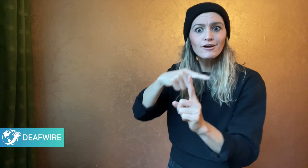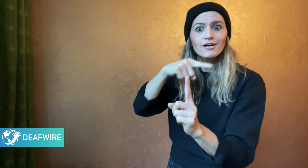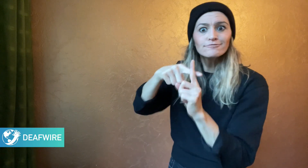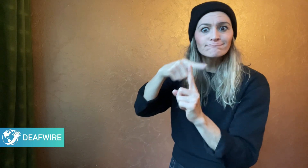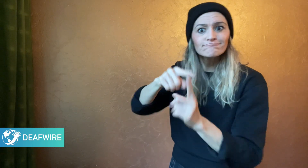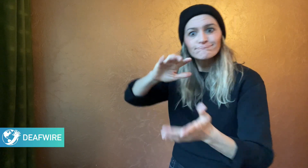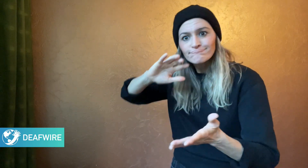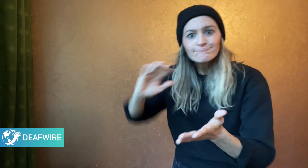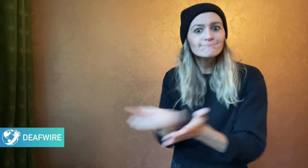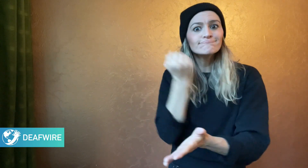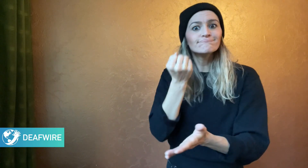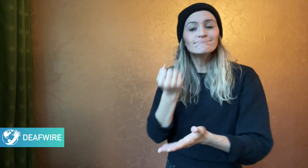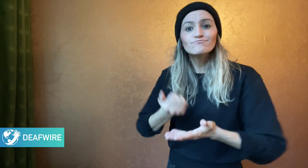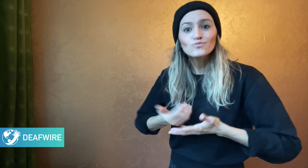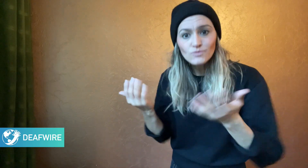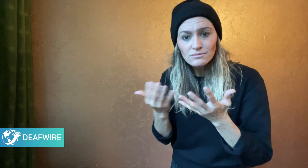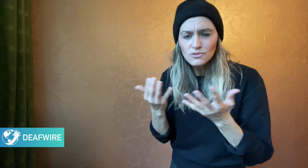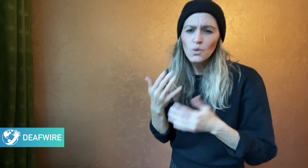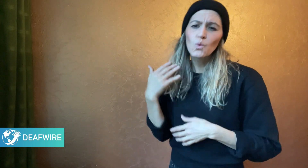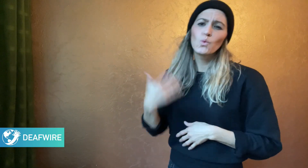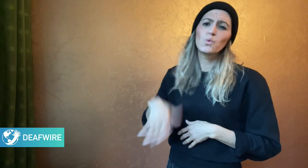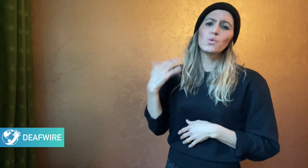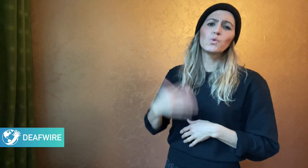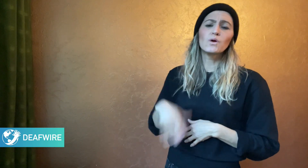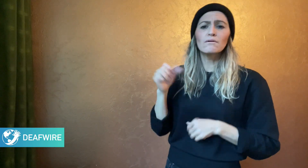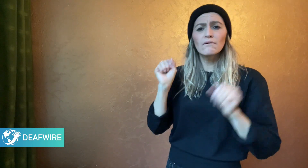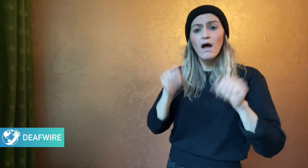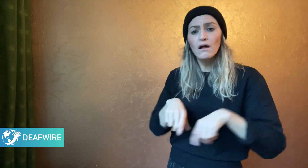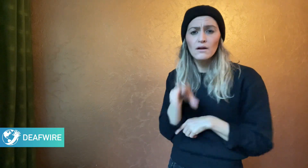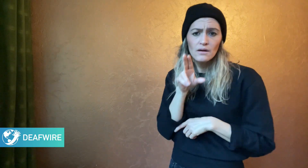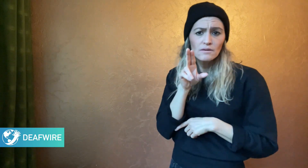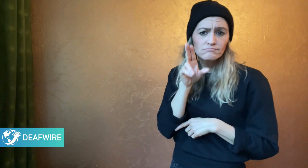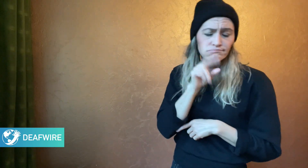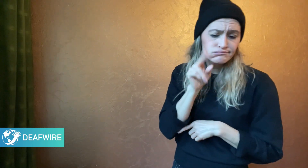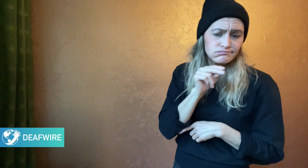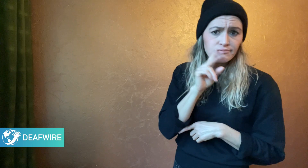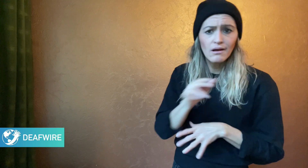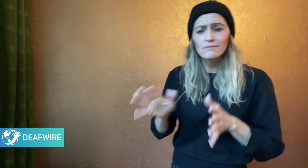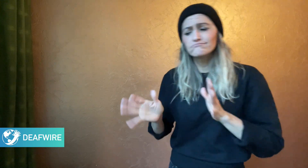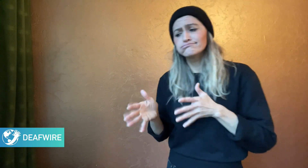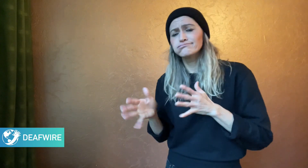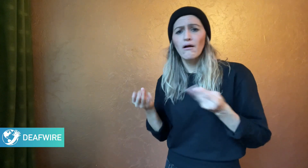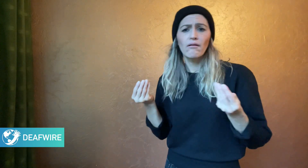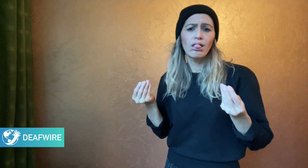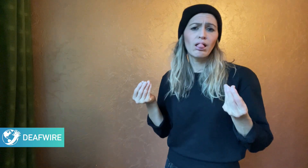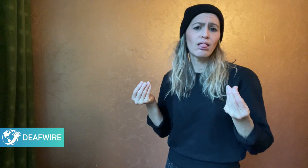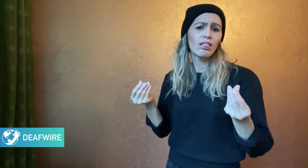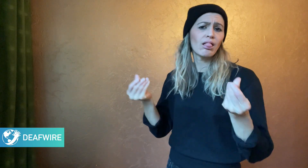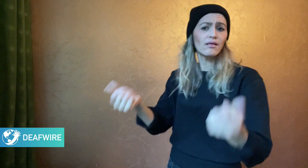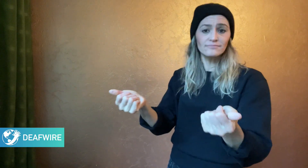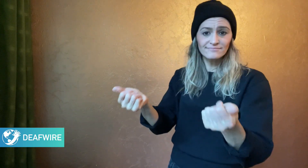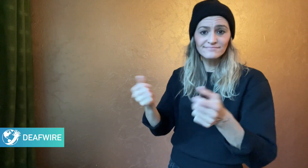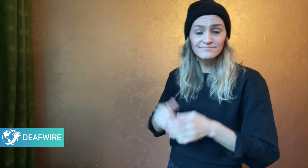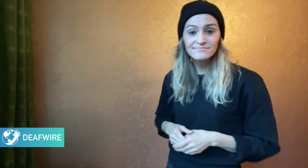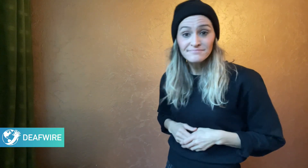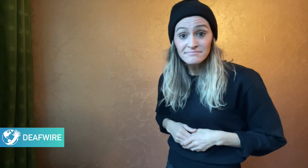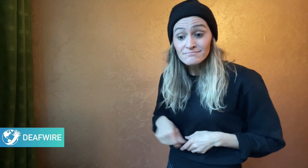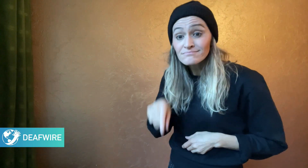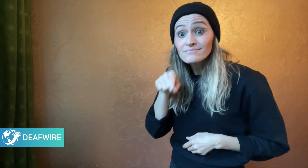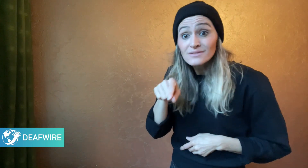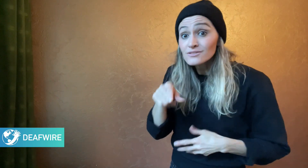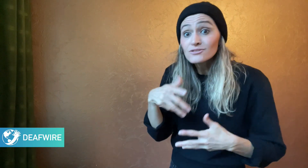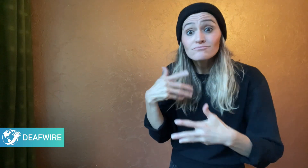fluent in both spoken and sign languages. This leads CODAs